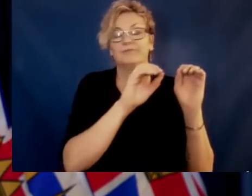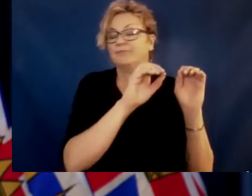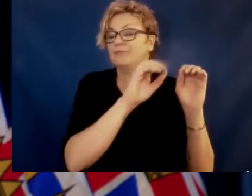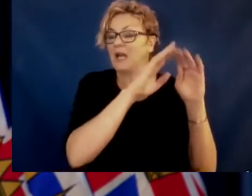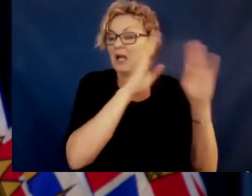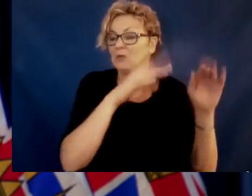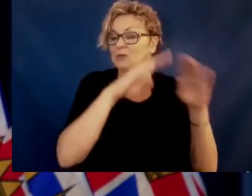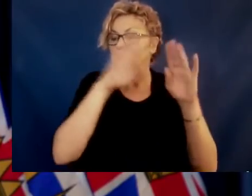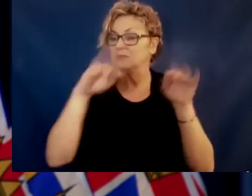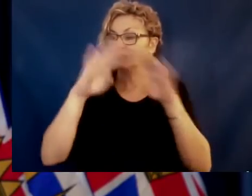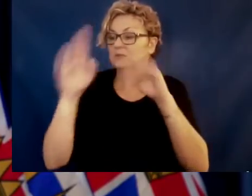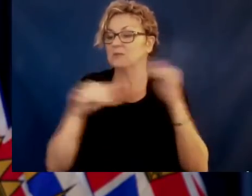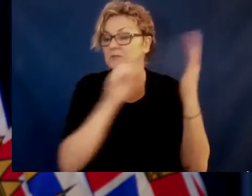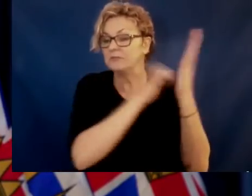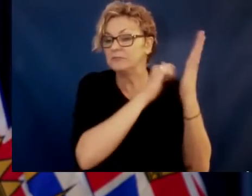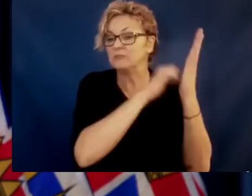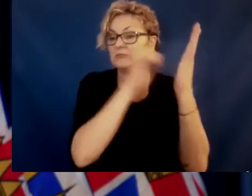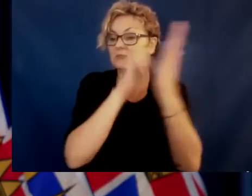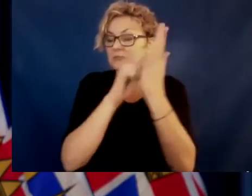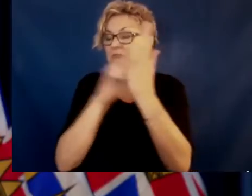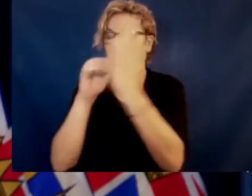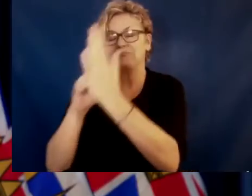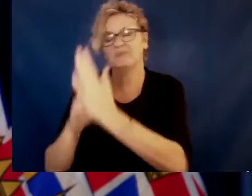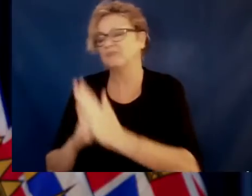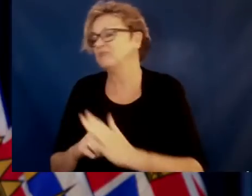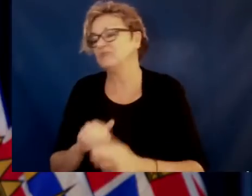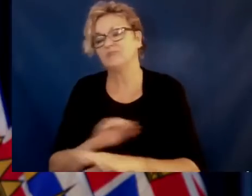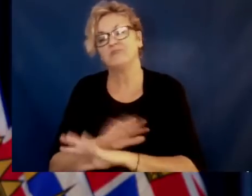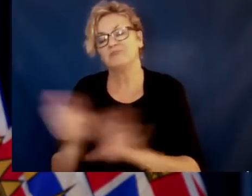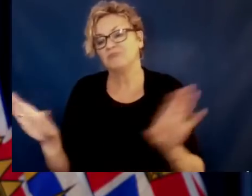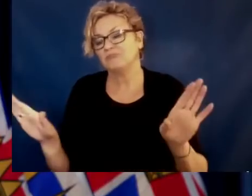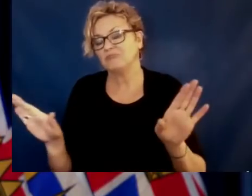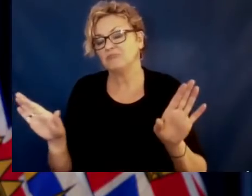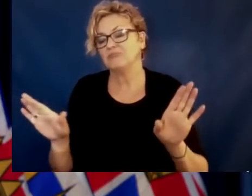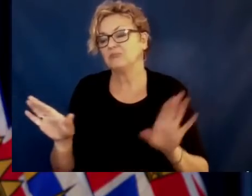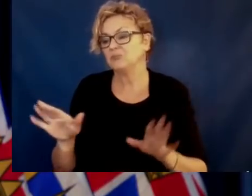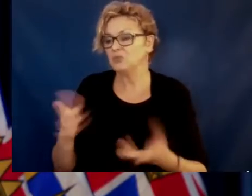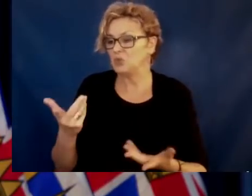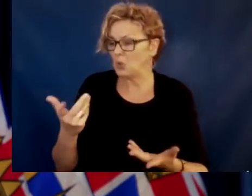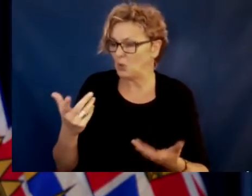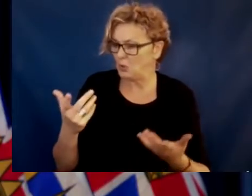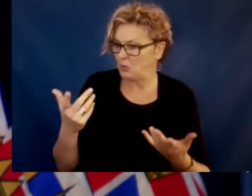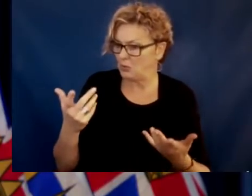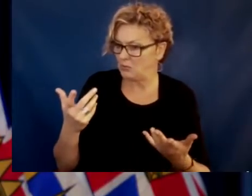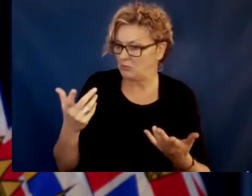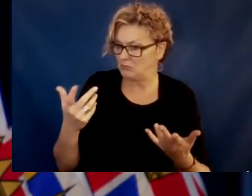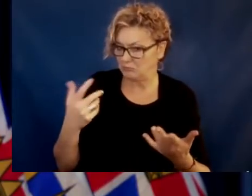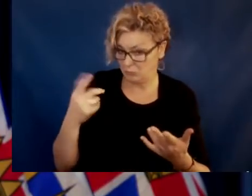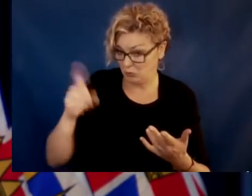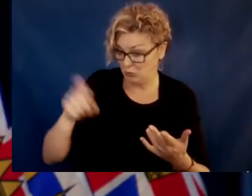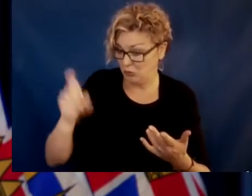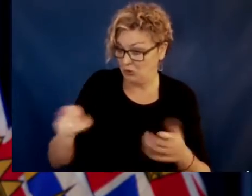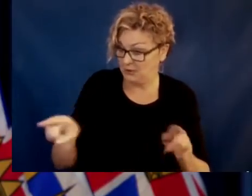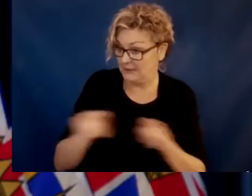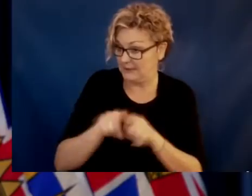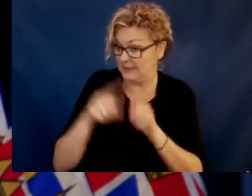grow here leading up to Halloween, can you envision making the same recommendation in the hard herewith regions here like Keith was